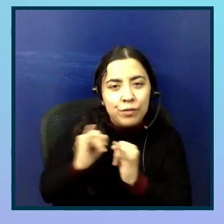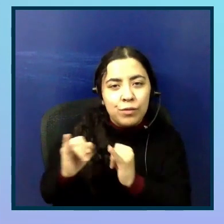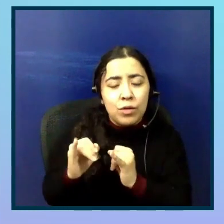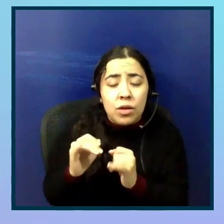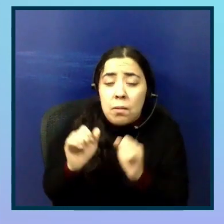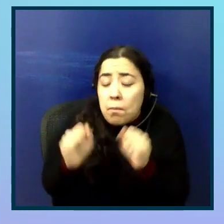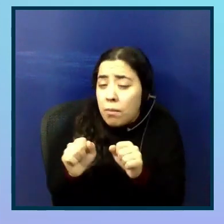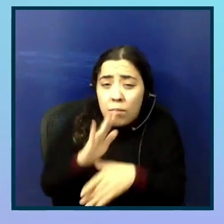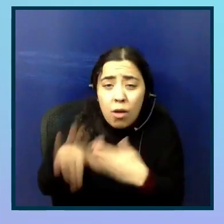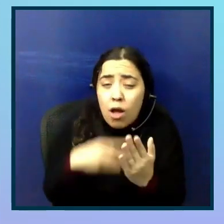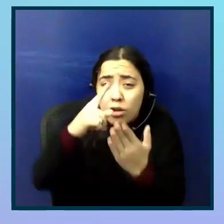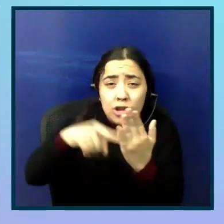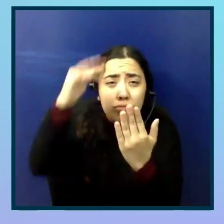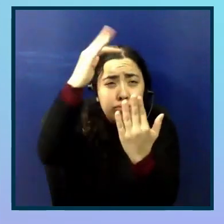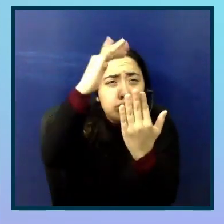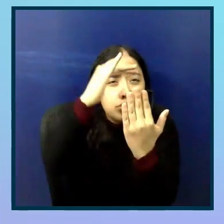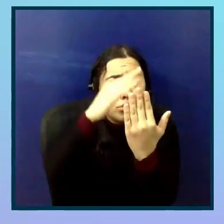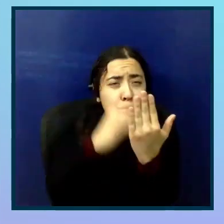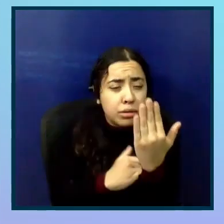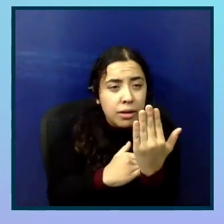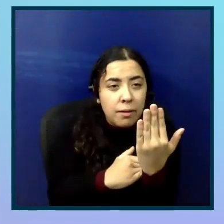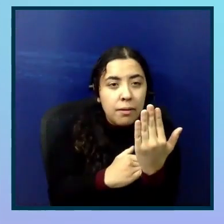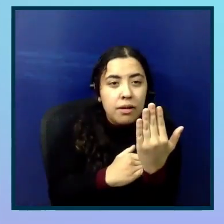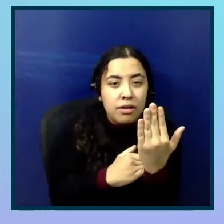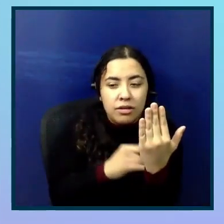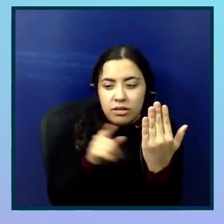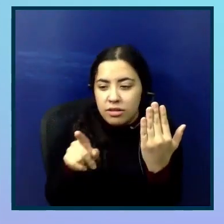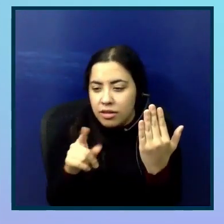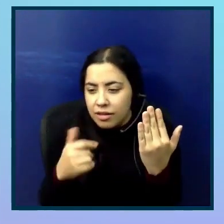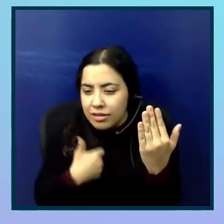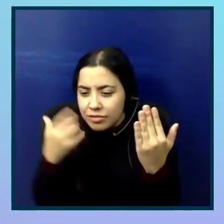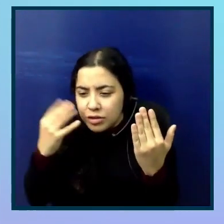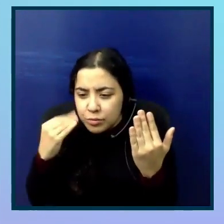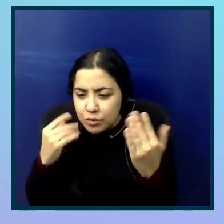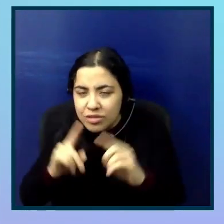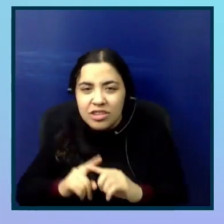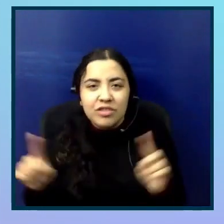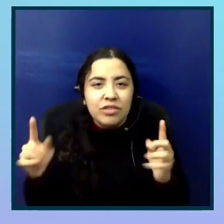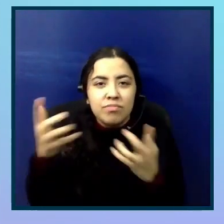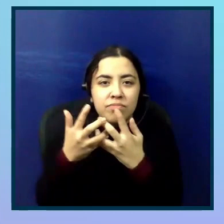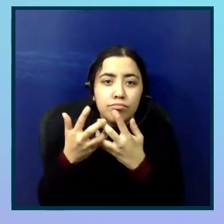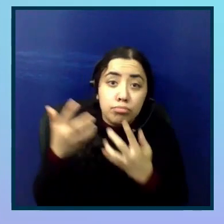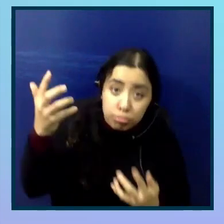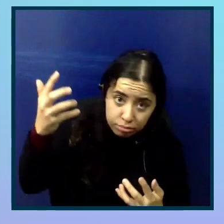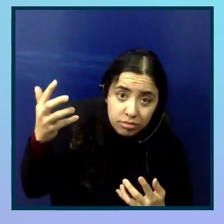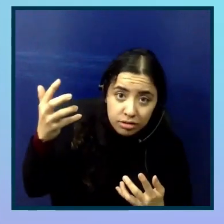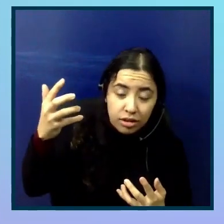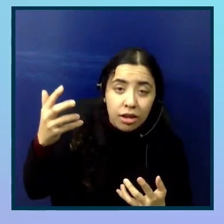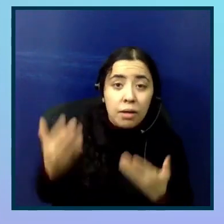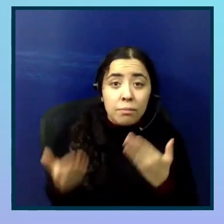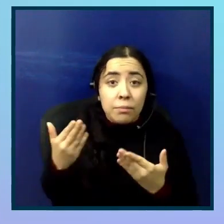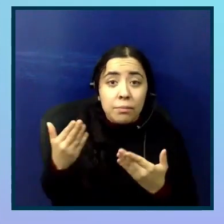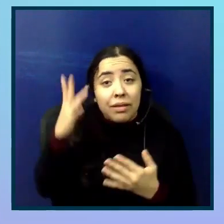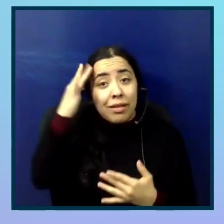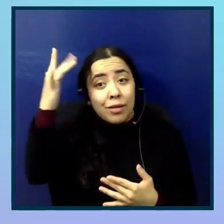but it's never gonna match someone's lived experience. And so a lot of times you can say like, theoretically, this feels like this is like not critical.